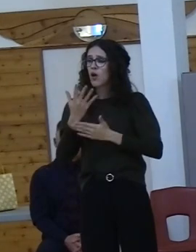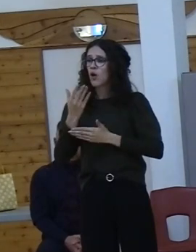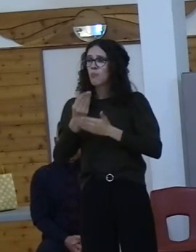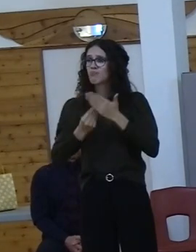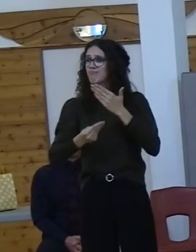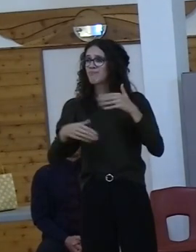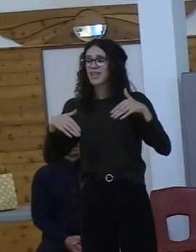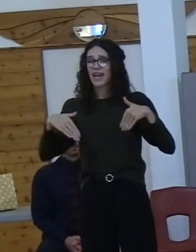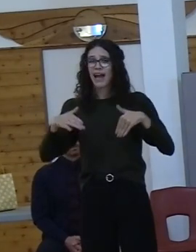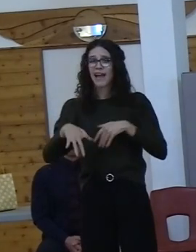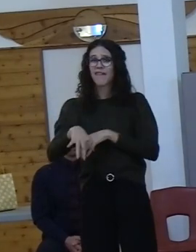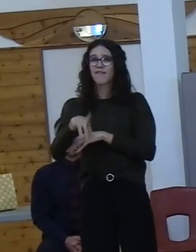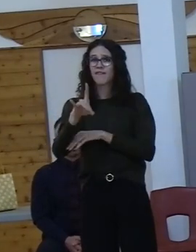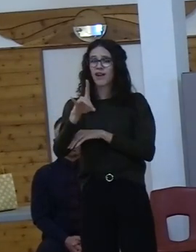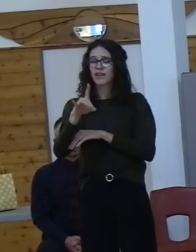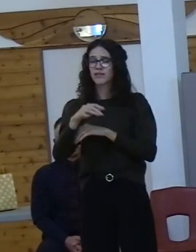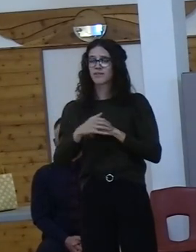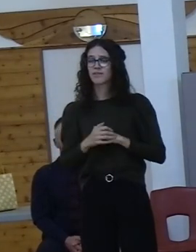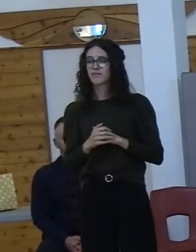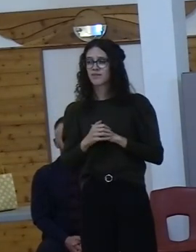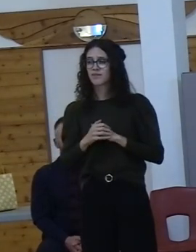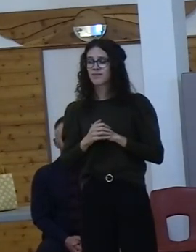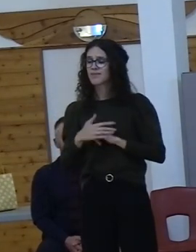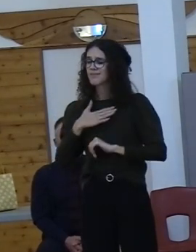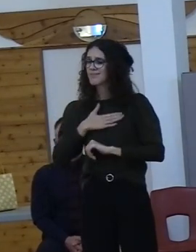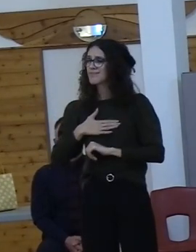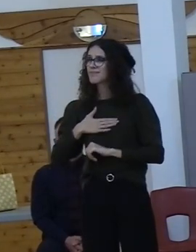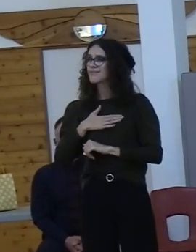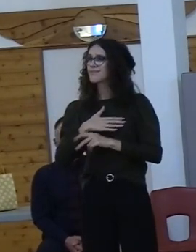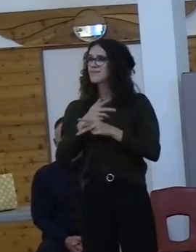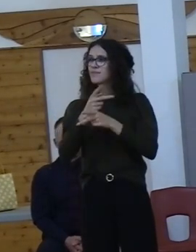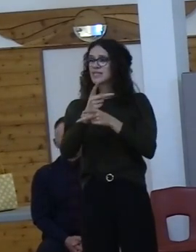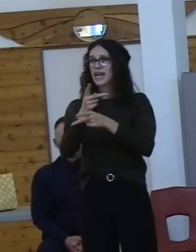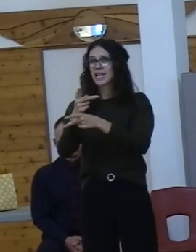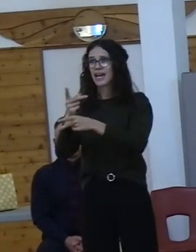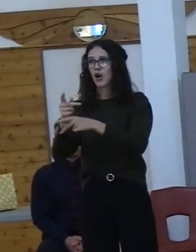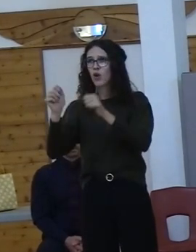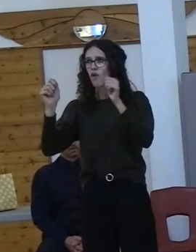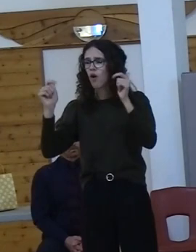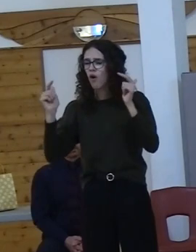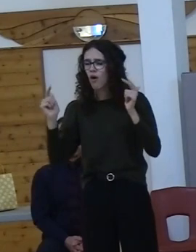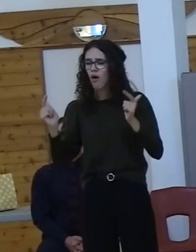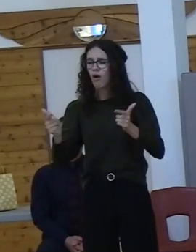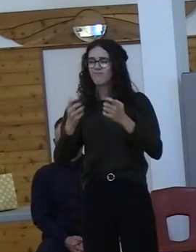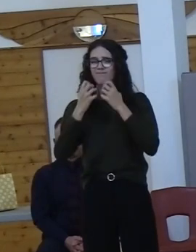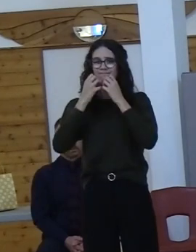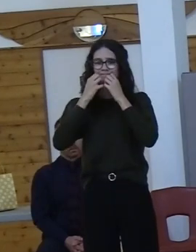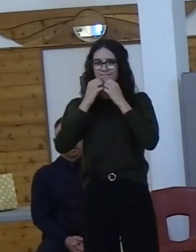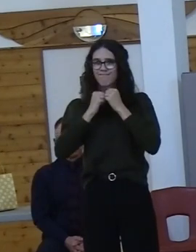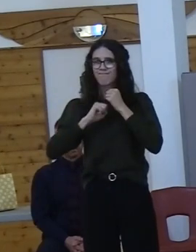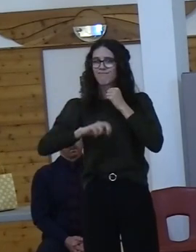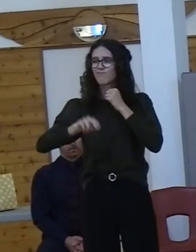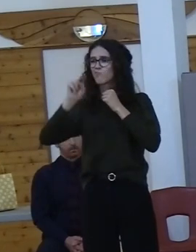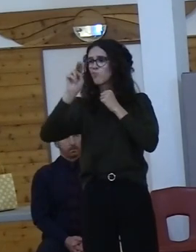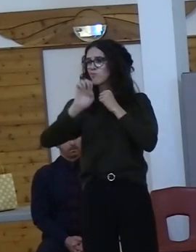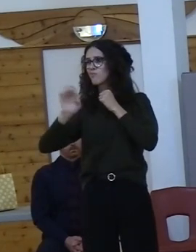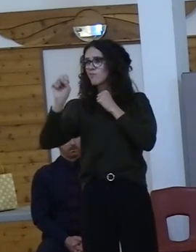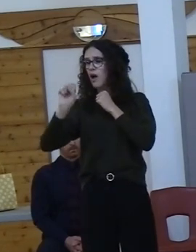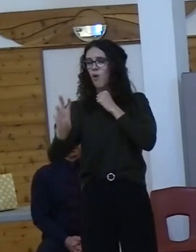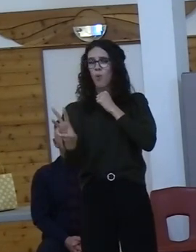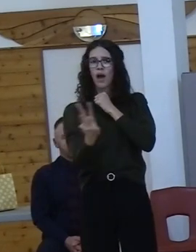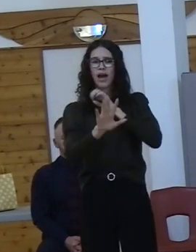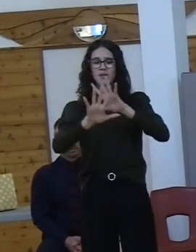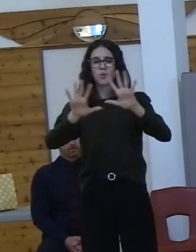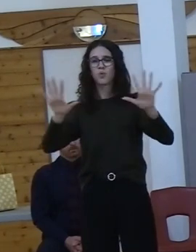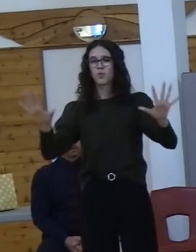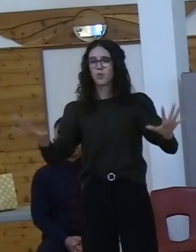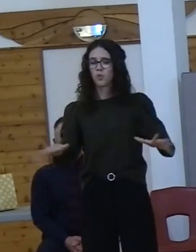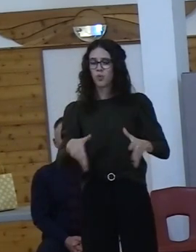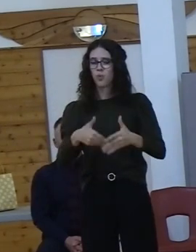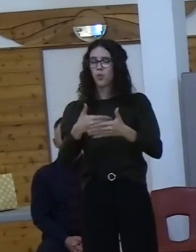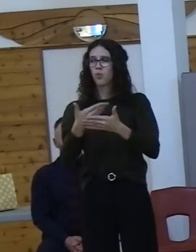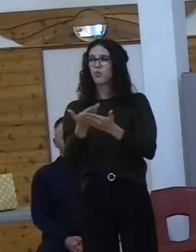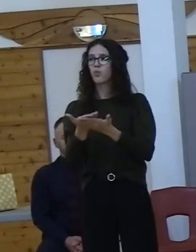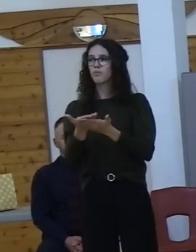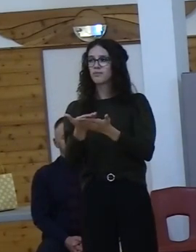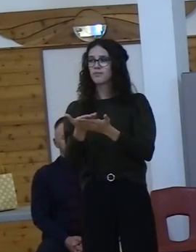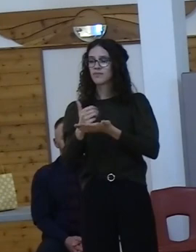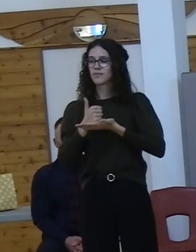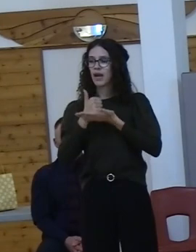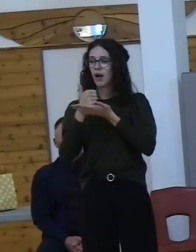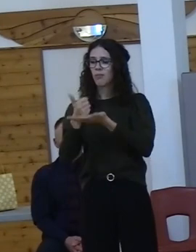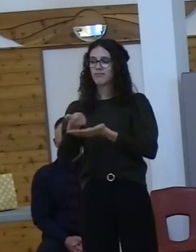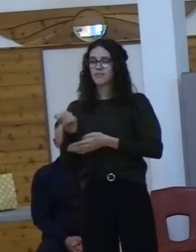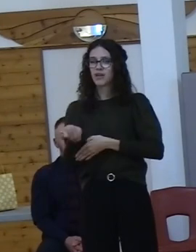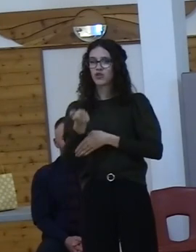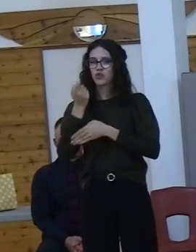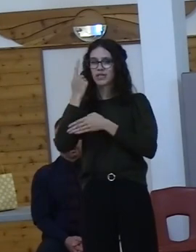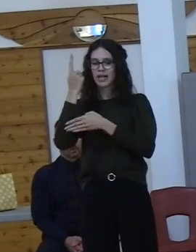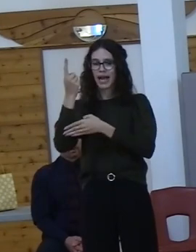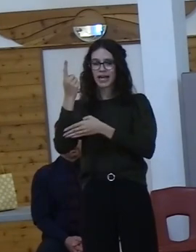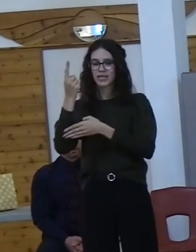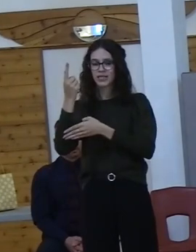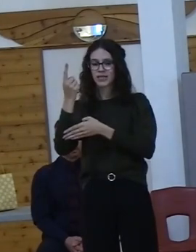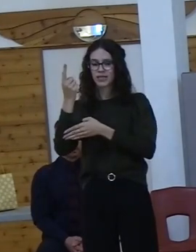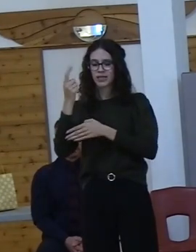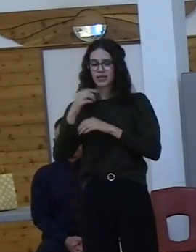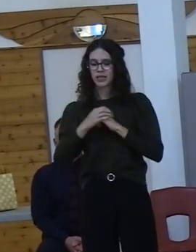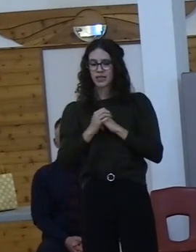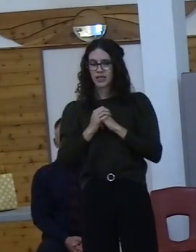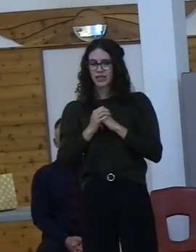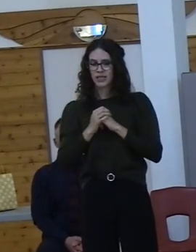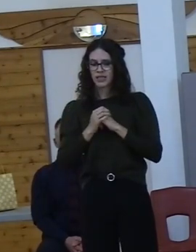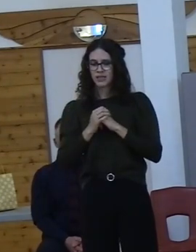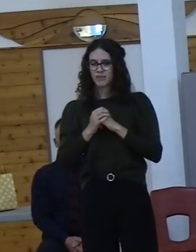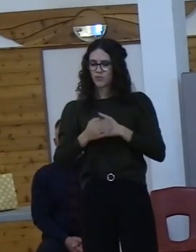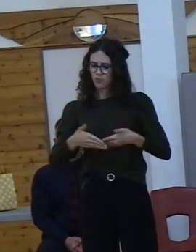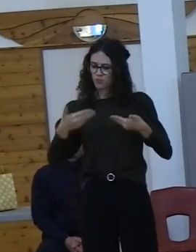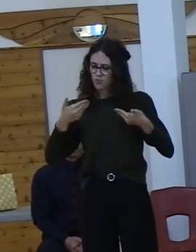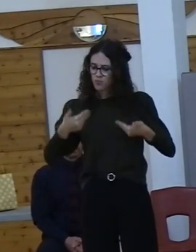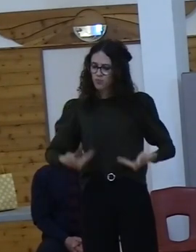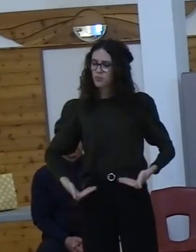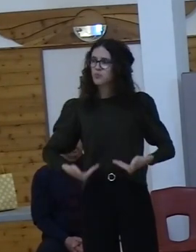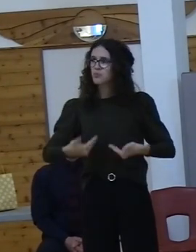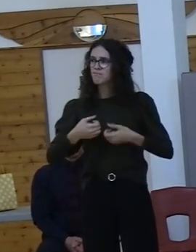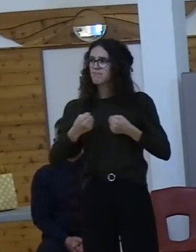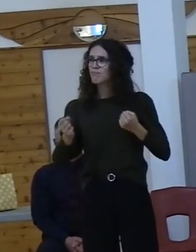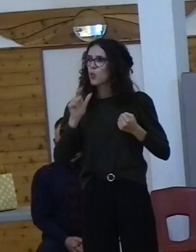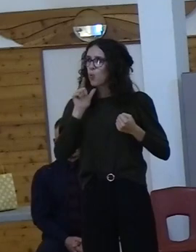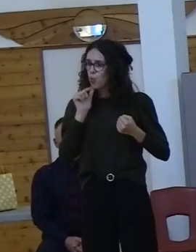I ask you to be with all my relatives from the Four Sanguine Directions and to help them understand the very true nature of what we are, who we are.